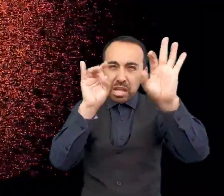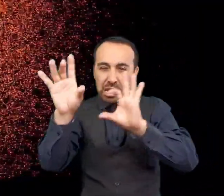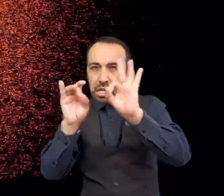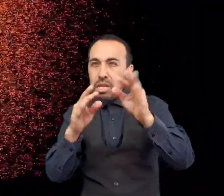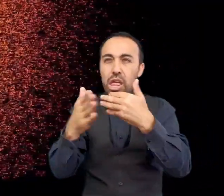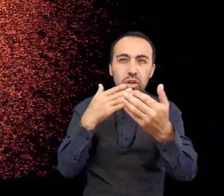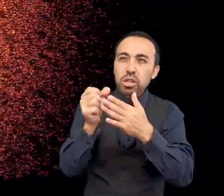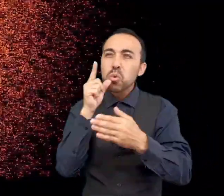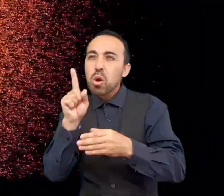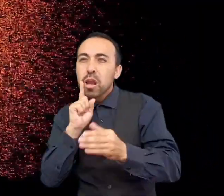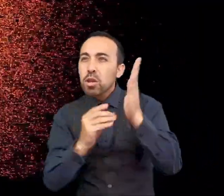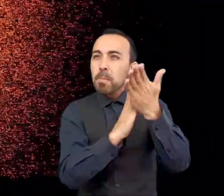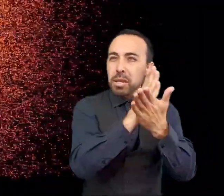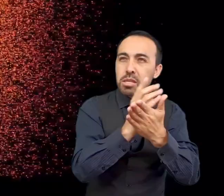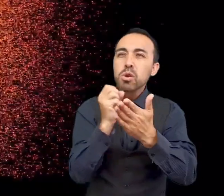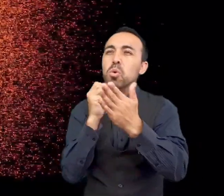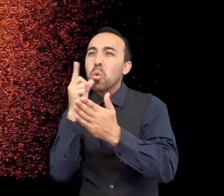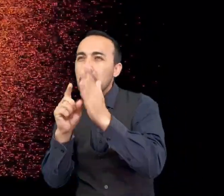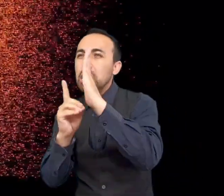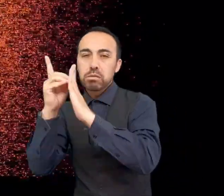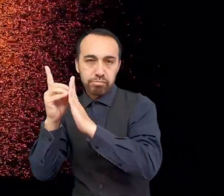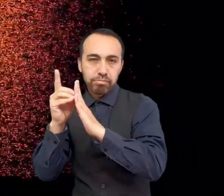their spectral ratings, or effective temperatures.